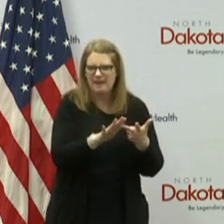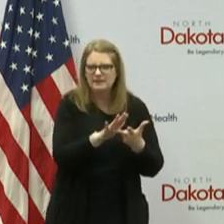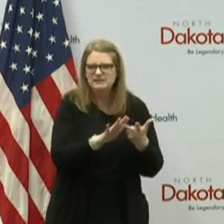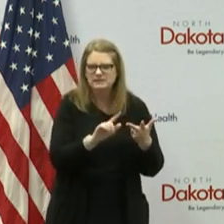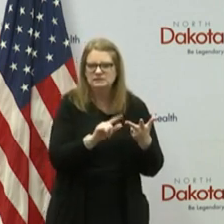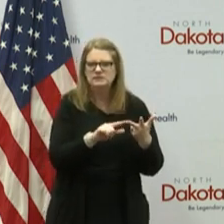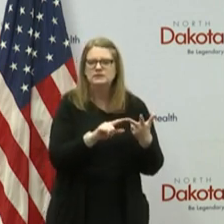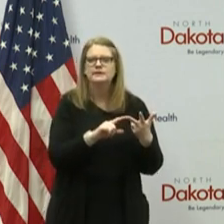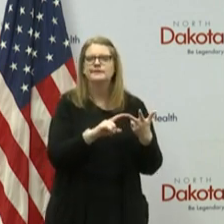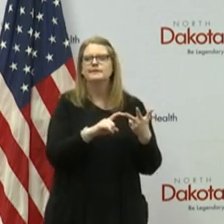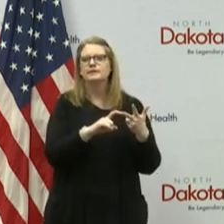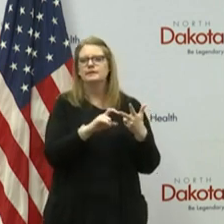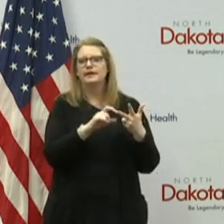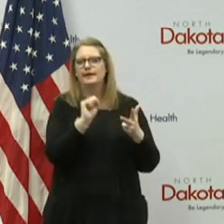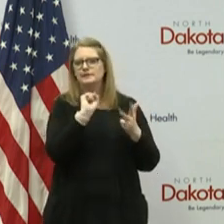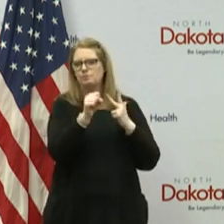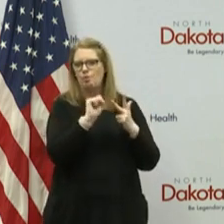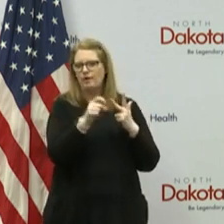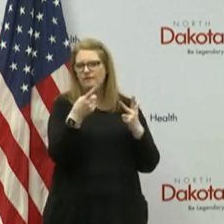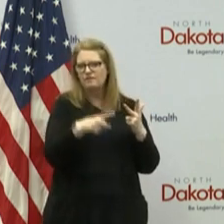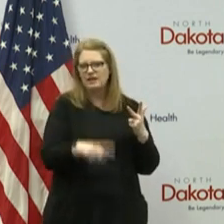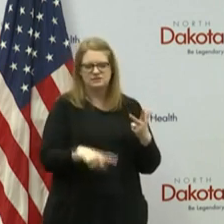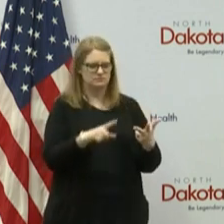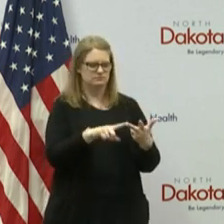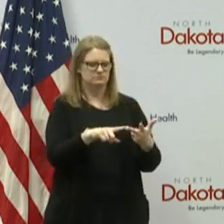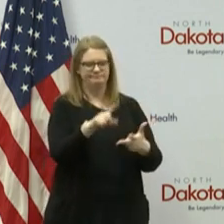DOME OR BISMARCK CIVIC CENTER AND SPORTS ARENA AS WE ARE